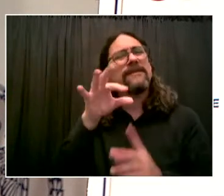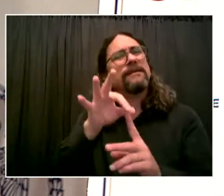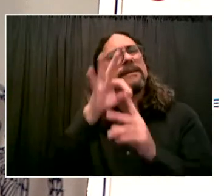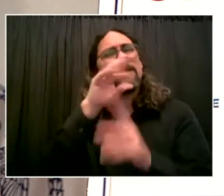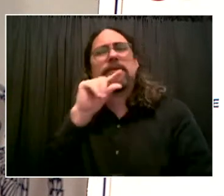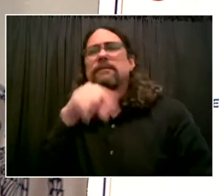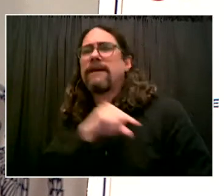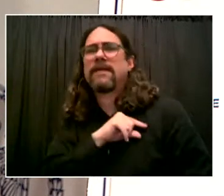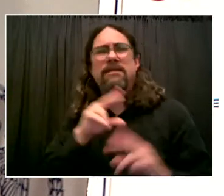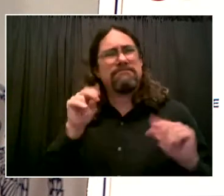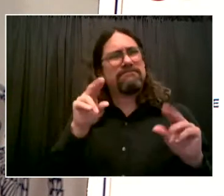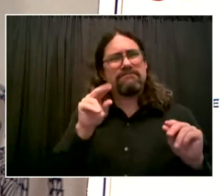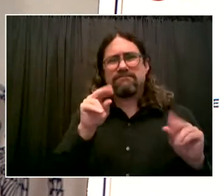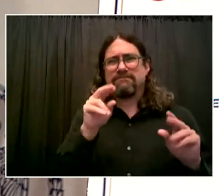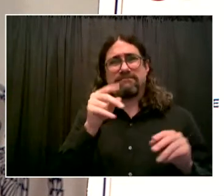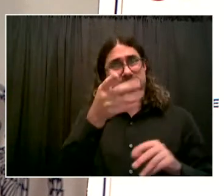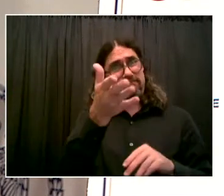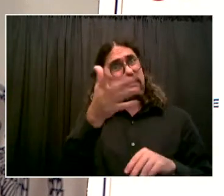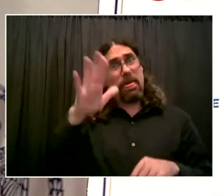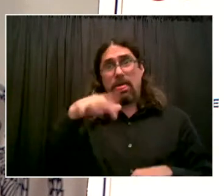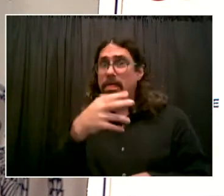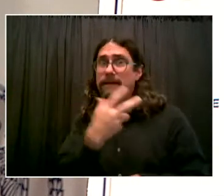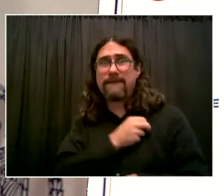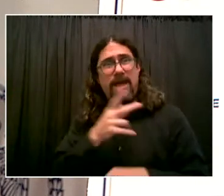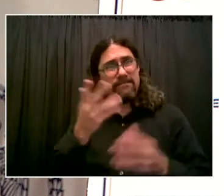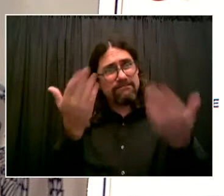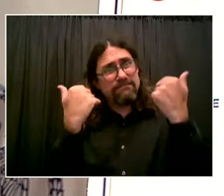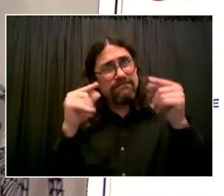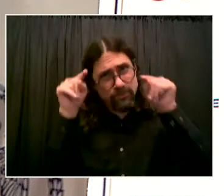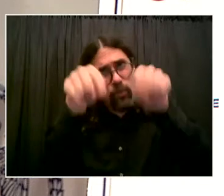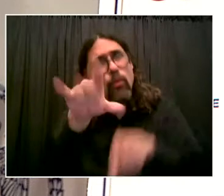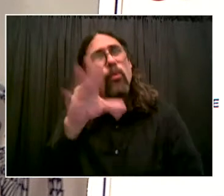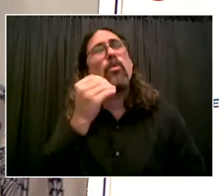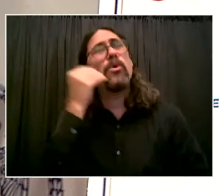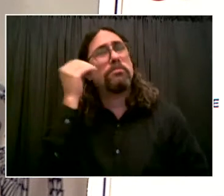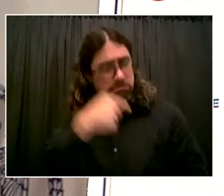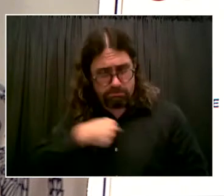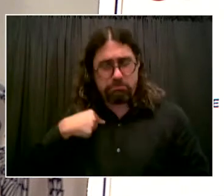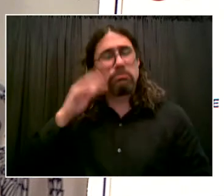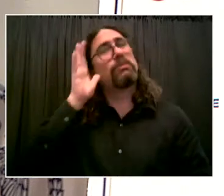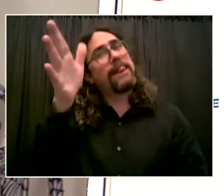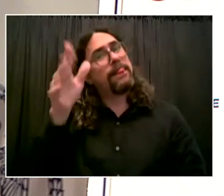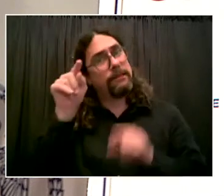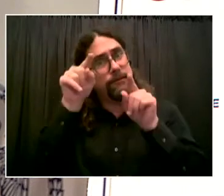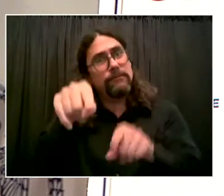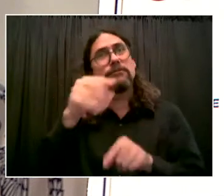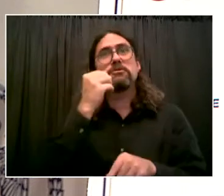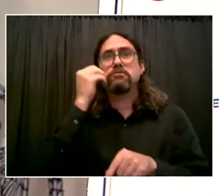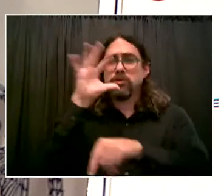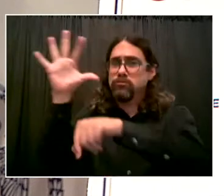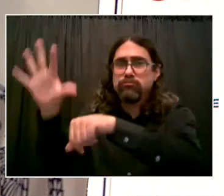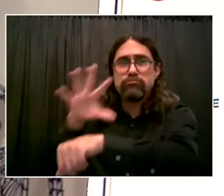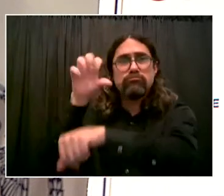WE WILL COME TO YOUR DOOR, ANY NEW YORKER WILL COME TO YOUR DOOR FOR FREE AND VACCINATE YOU IN YOUR HOME, WHAT MORE DO WE HAVE TO DO